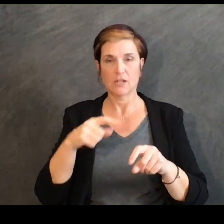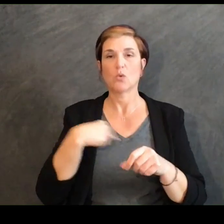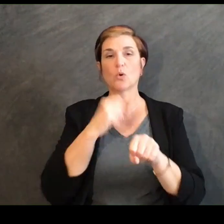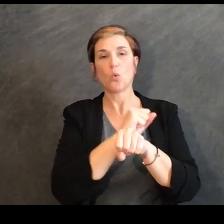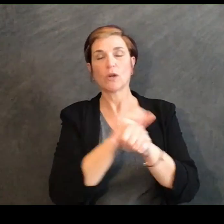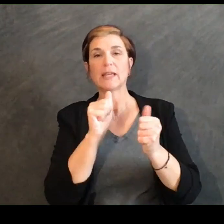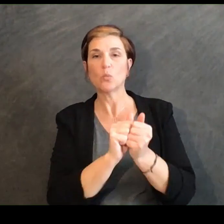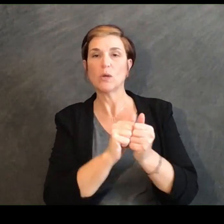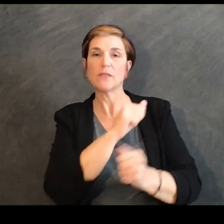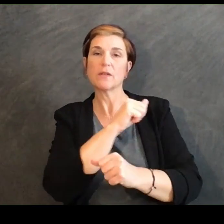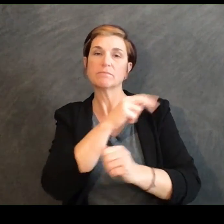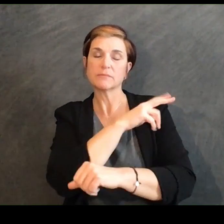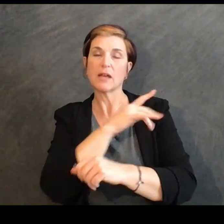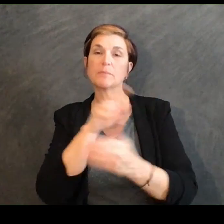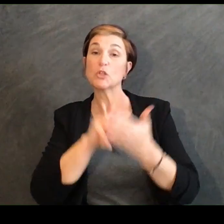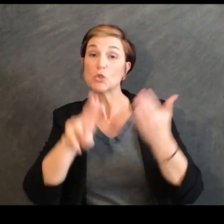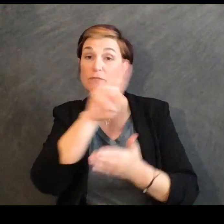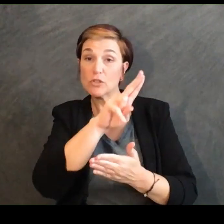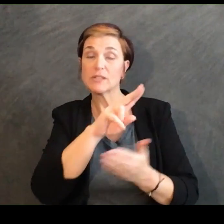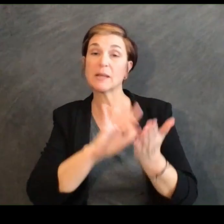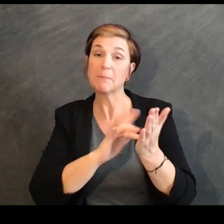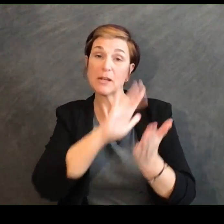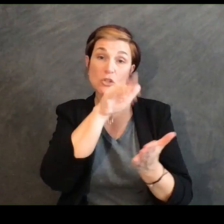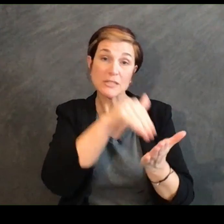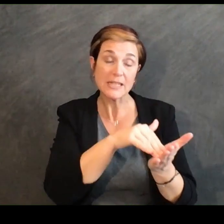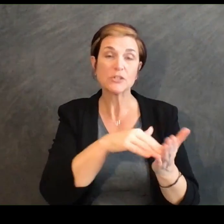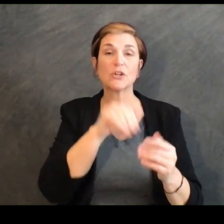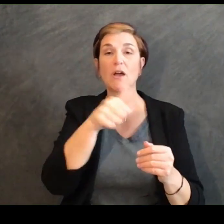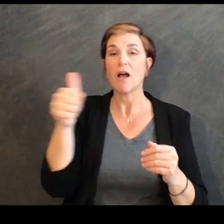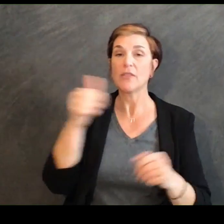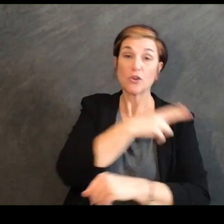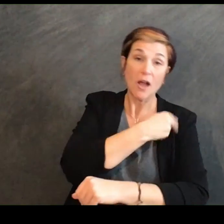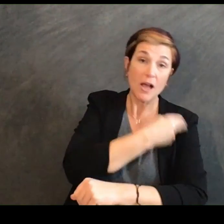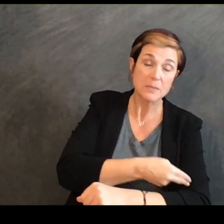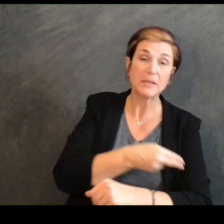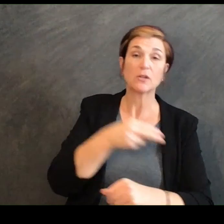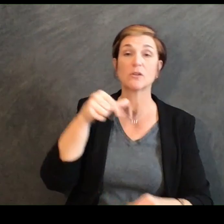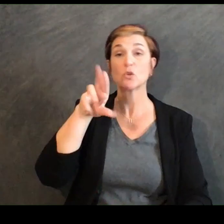colleagues at quest with other hospital and other laboratories to ensure that we